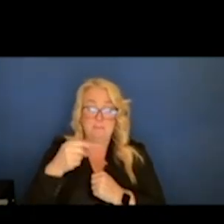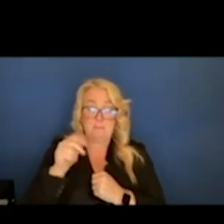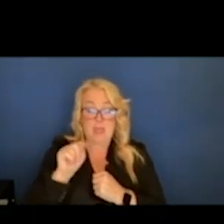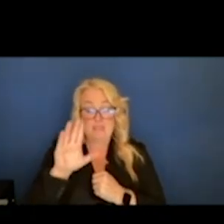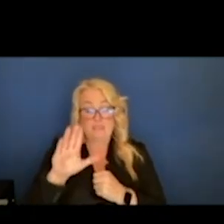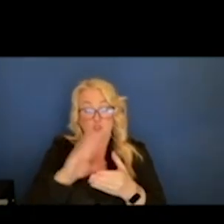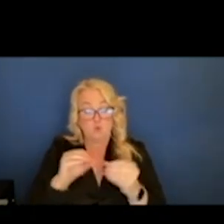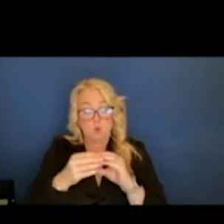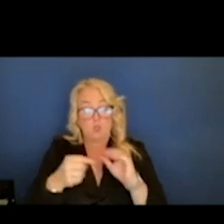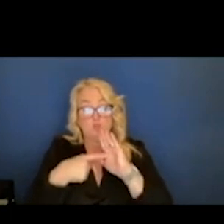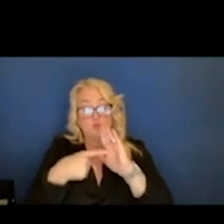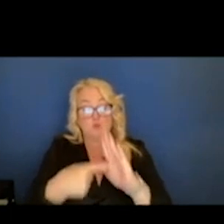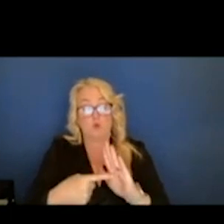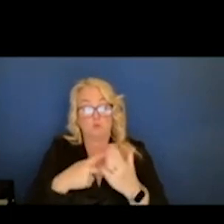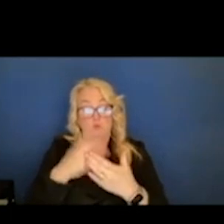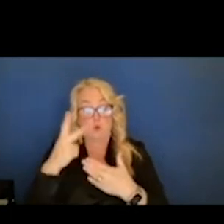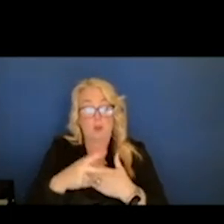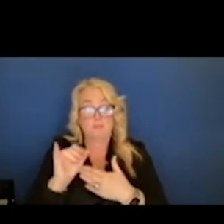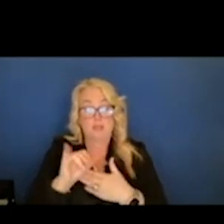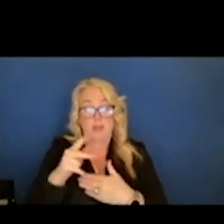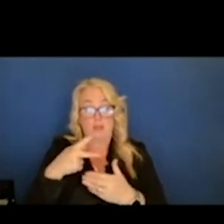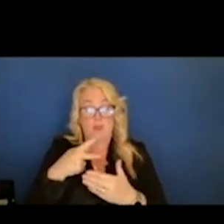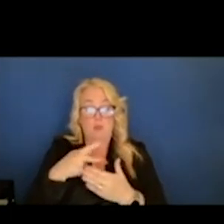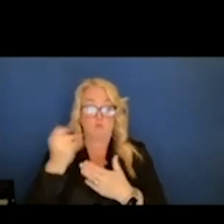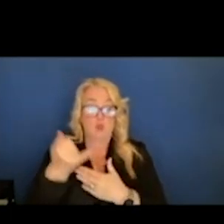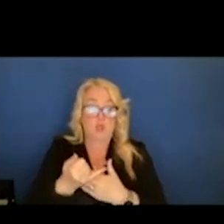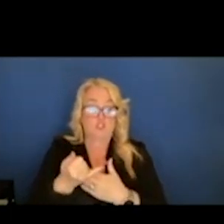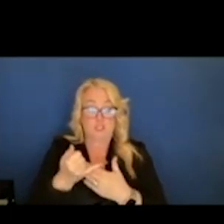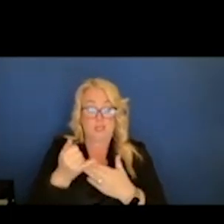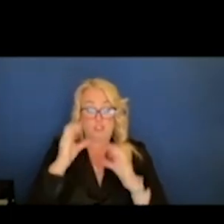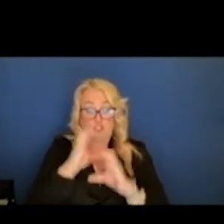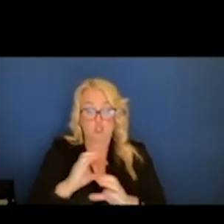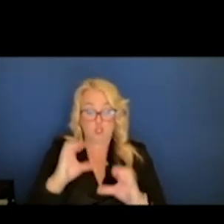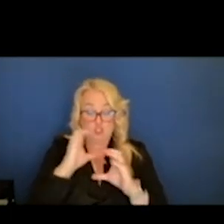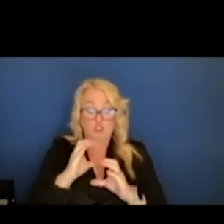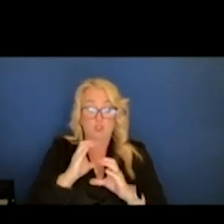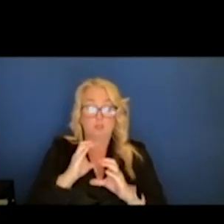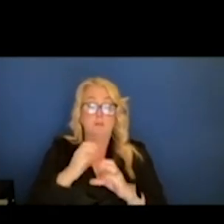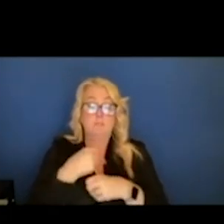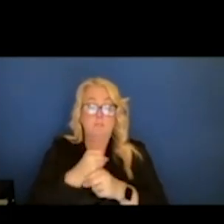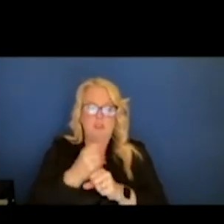Pat’s story demonstrates how programs like Project SEARCH create opportunities for individuals to